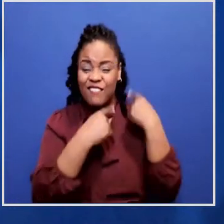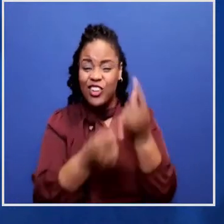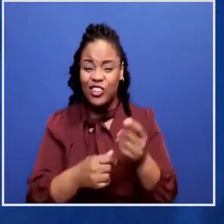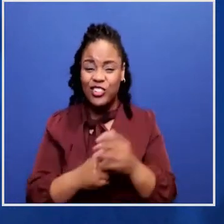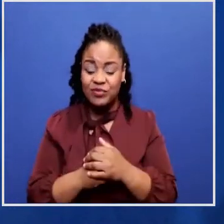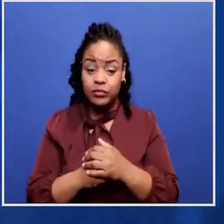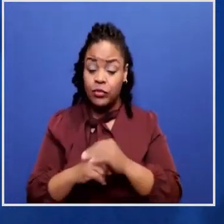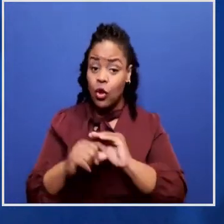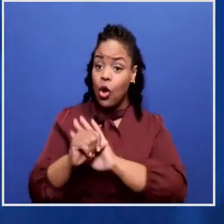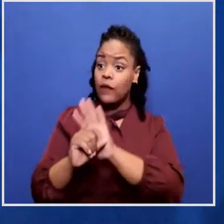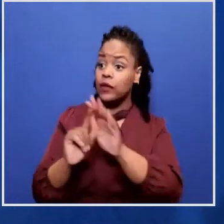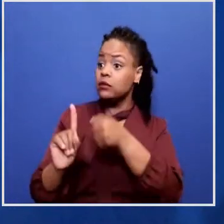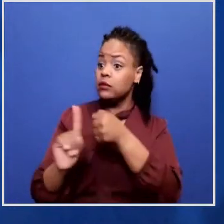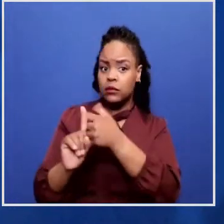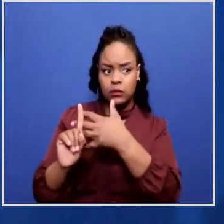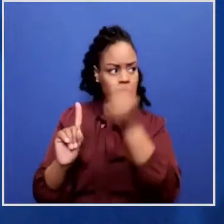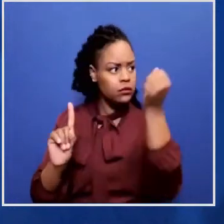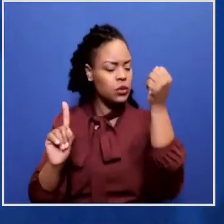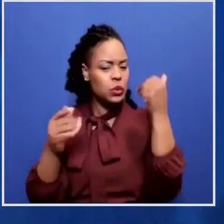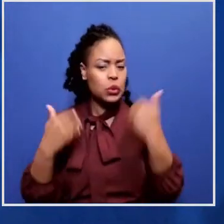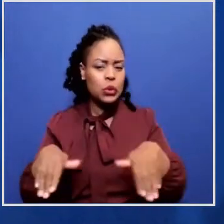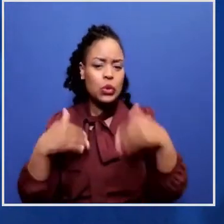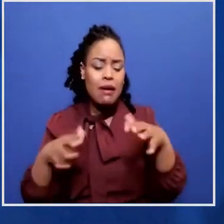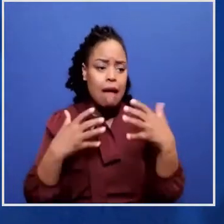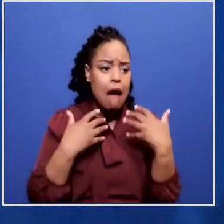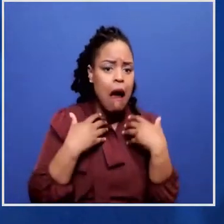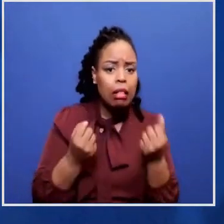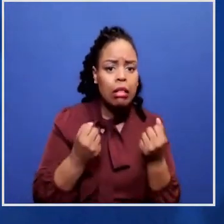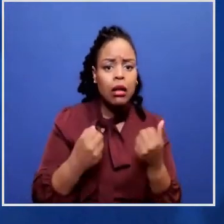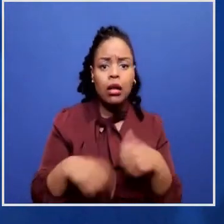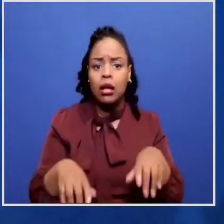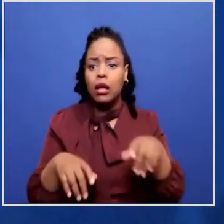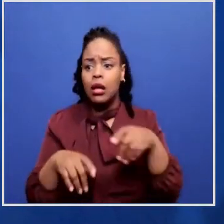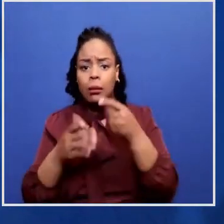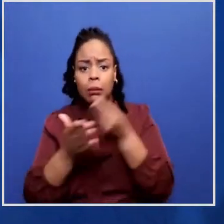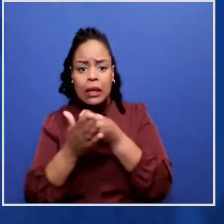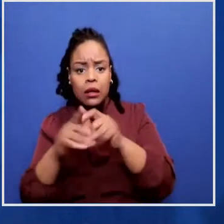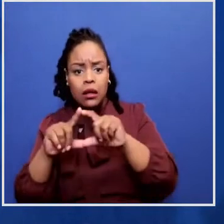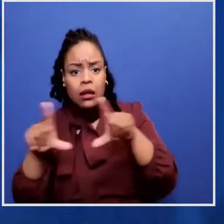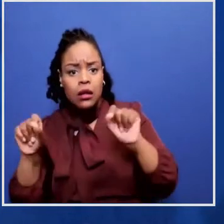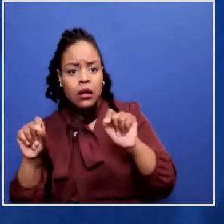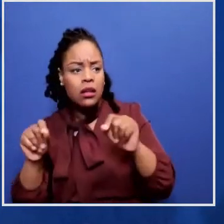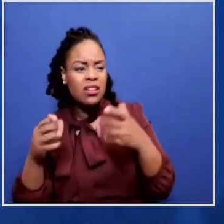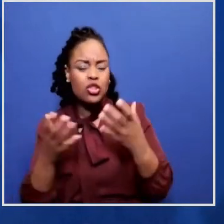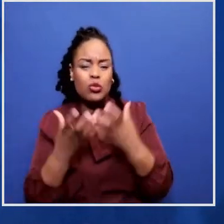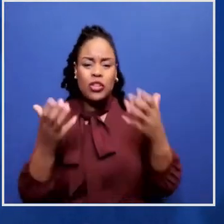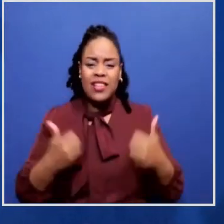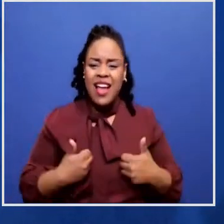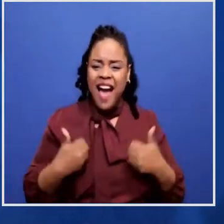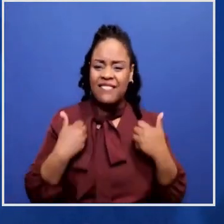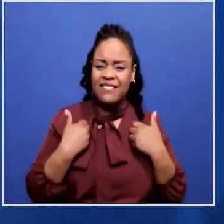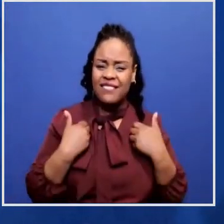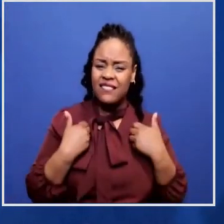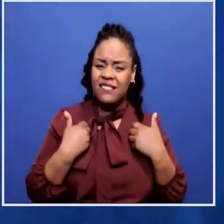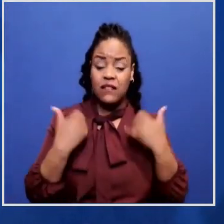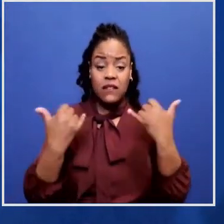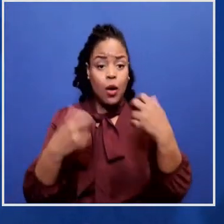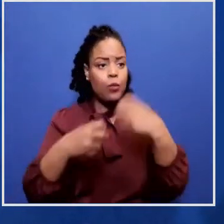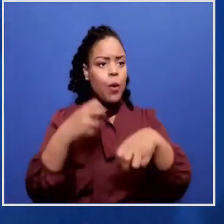KING DATE IS MORE THAN A DAY OFF OF WORK. IT IS A DAY ON TO SERVE. NEVER HAVE WE NEEDED TO SUMMON THAT SPIRIT MORE THAN TODAY. 19 HAS TAKEN SO MUCH . HEALTH, PAYCHECKS, FAR, FAR TOO MANY LIVES.